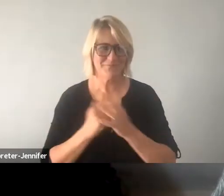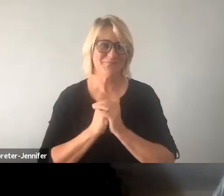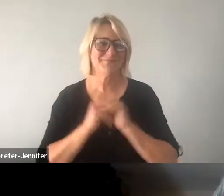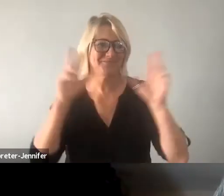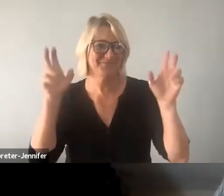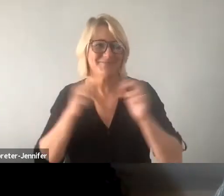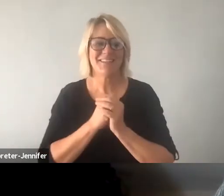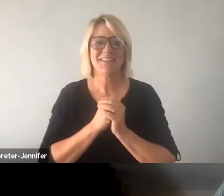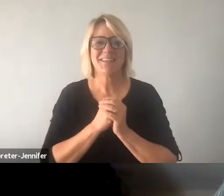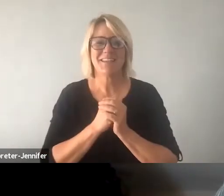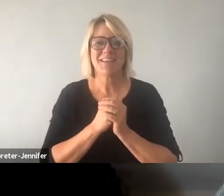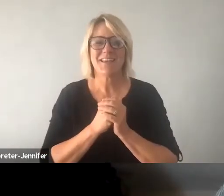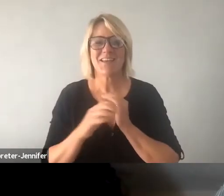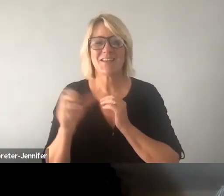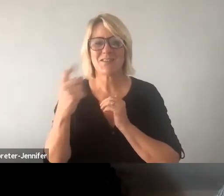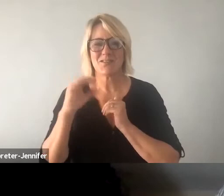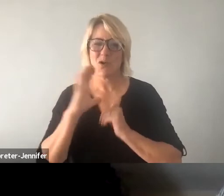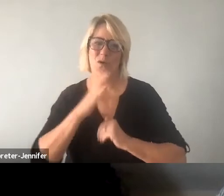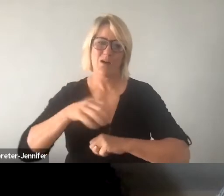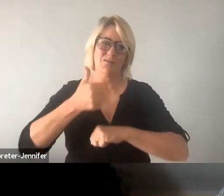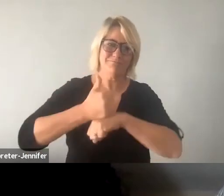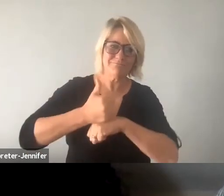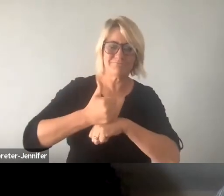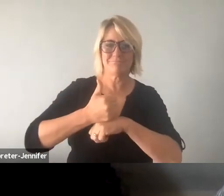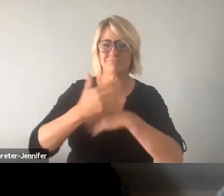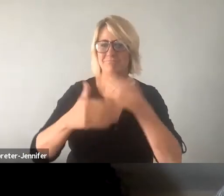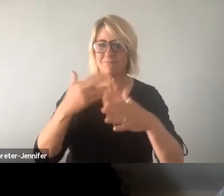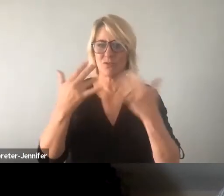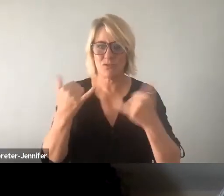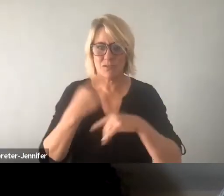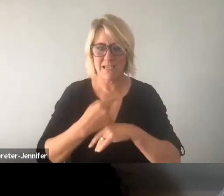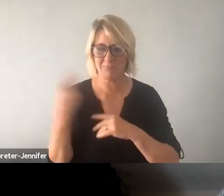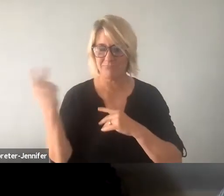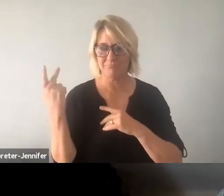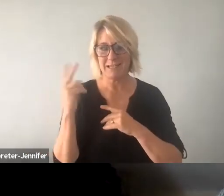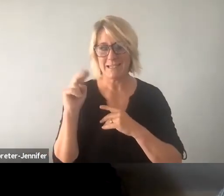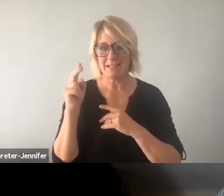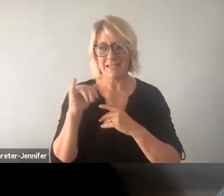ADA center. I am an older woman with what I like to call salt and pepper hair pulled back in what I like to call